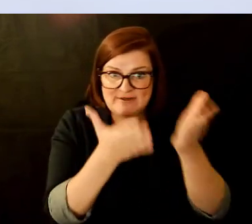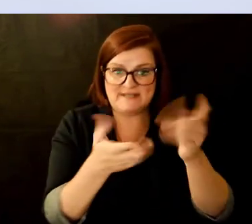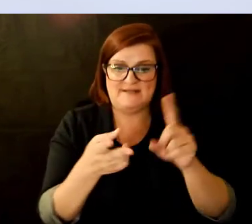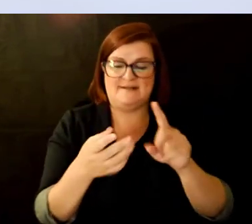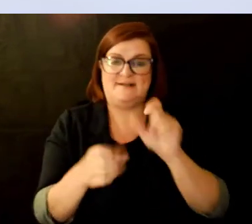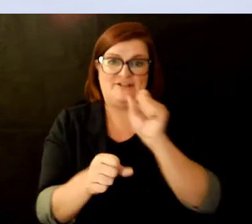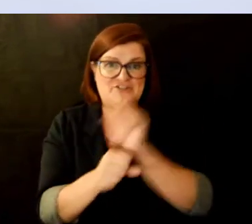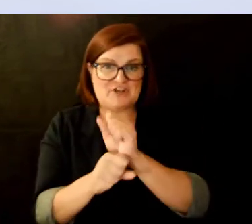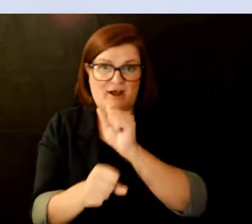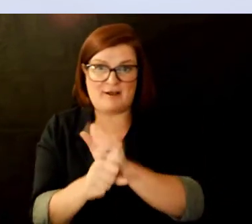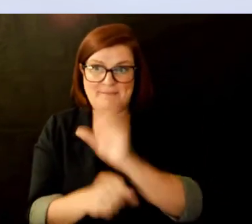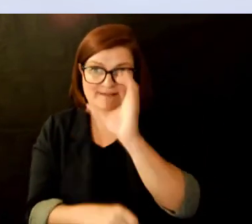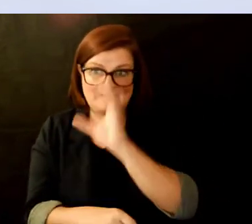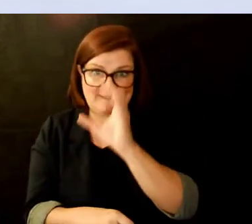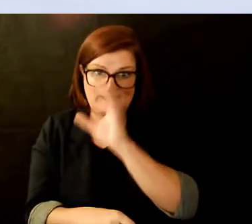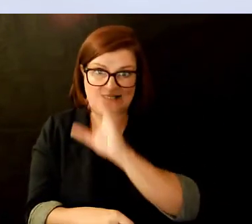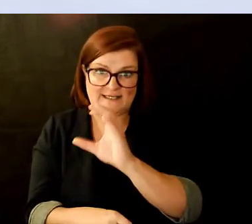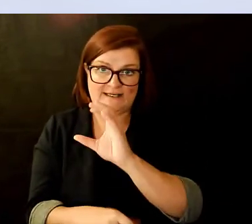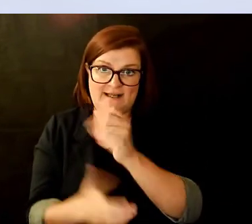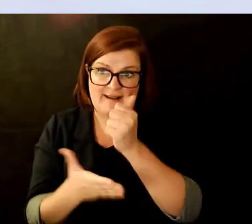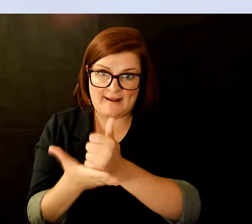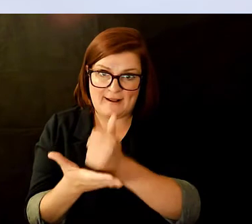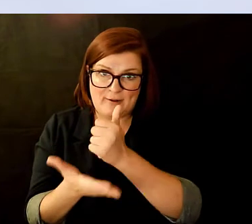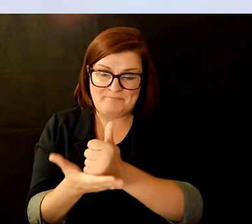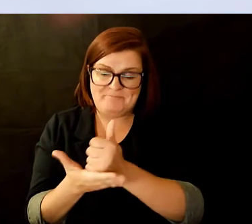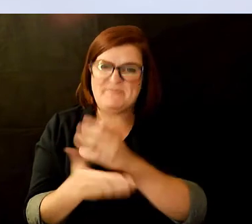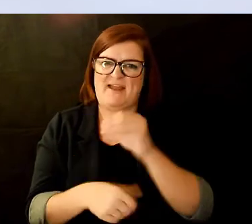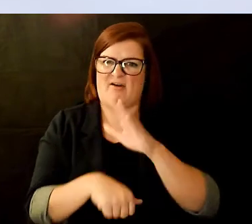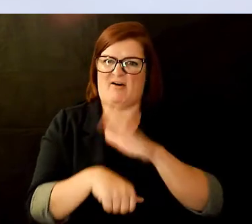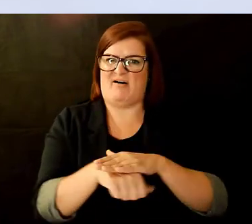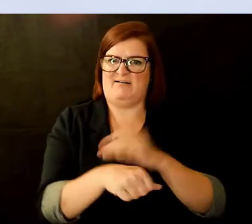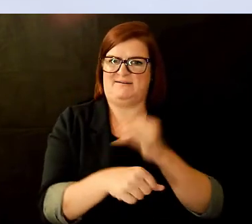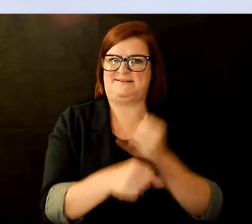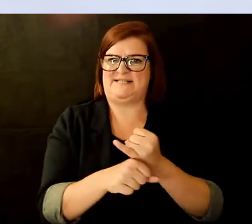and onsite emergency assistance in certain situations.